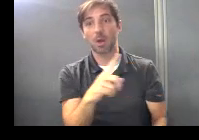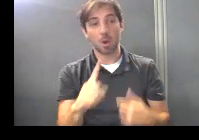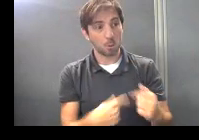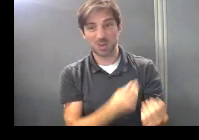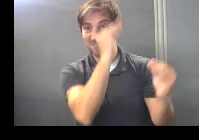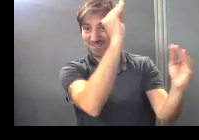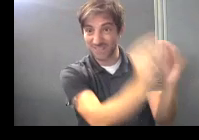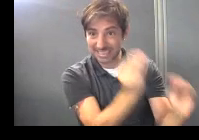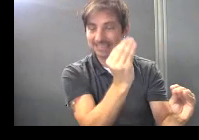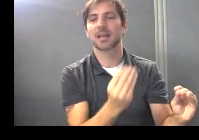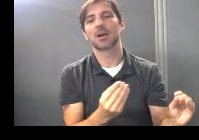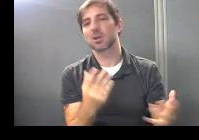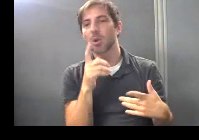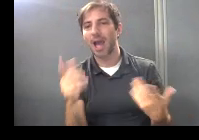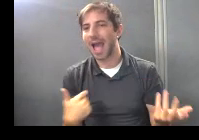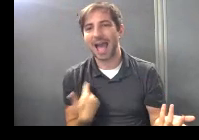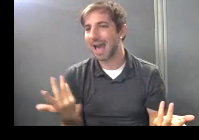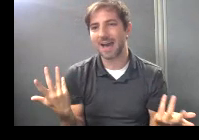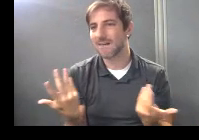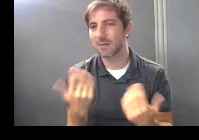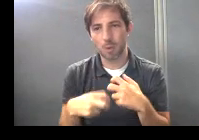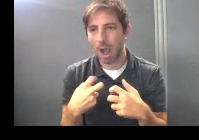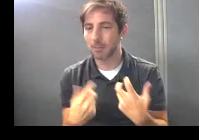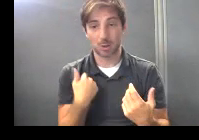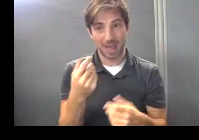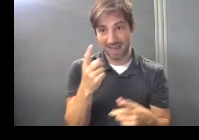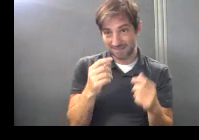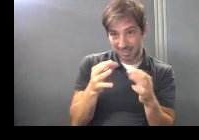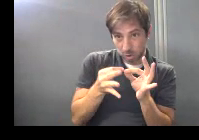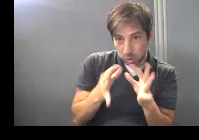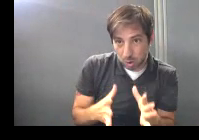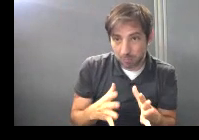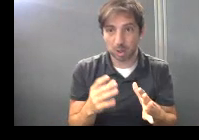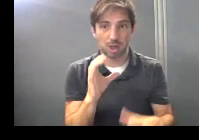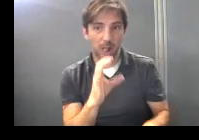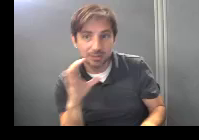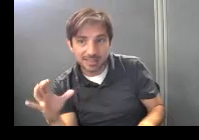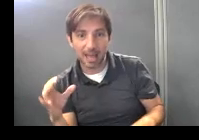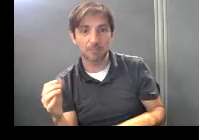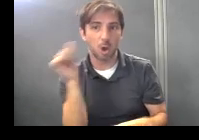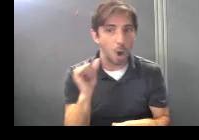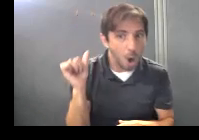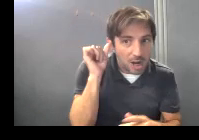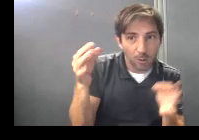IF YOU HAVE SIGN LANGUAGE AND CAPTIONING AND AUDIO DESCRIPTION IN YOUR WEBINAR, IN YOUR